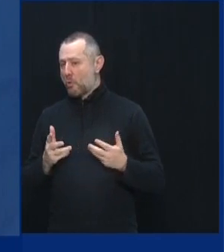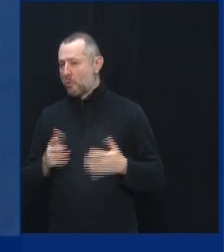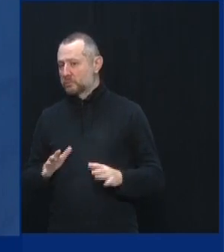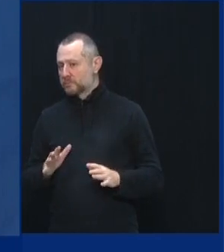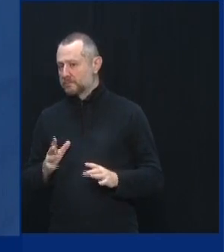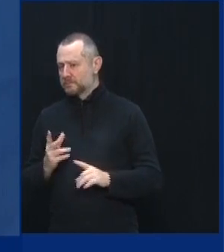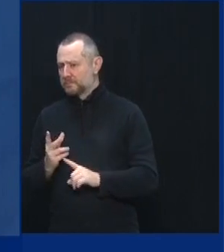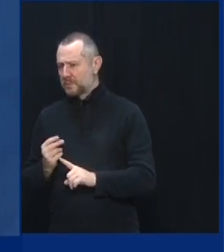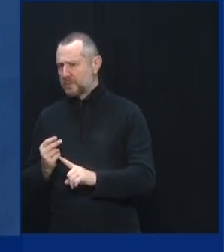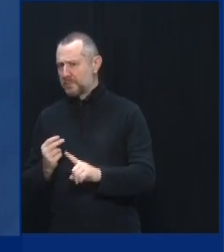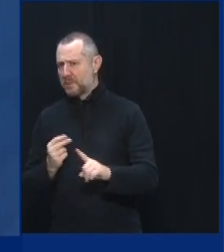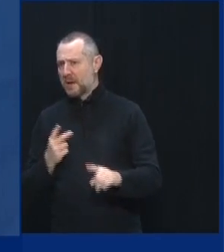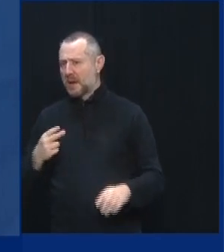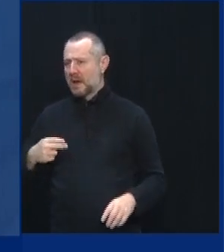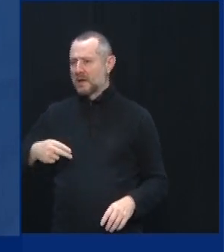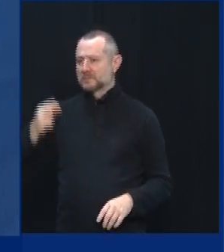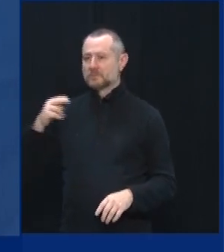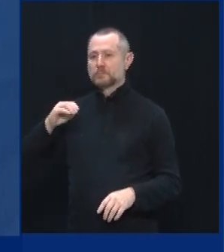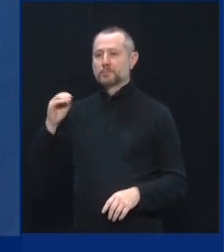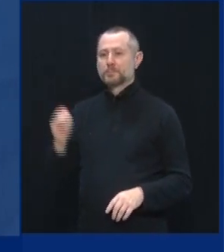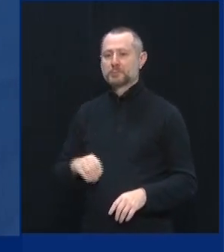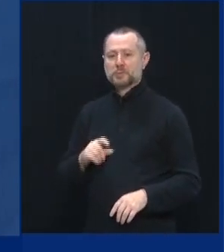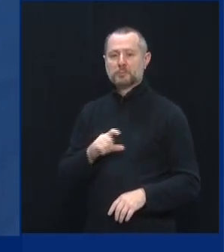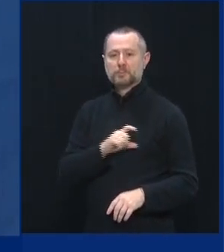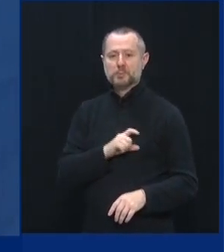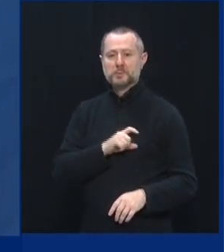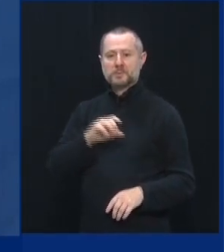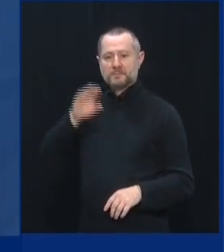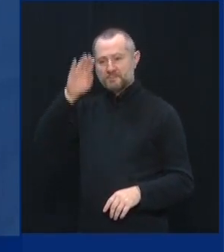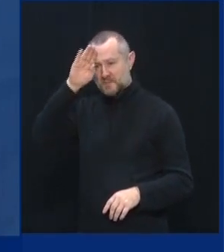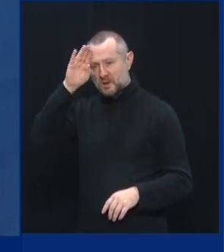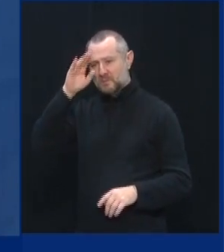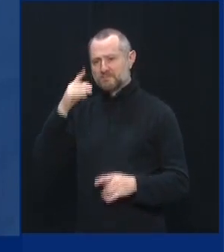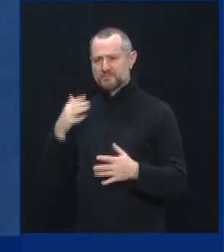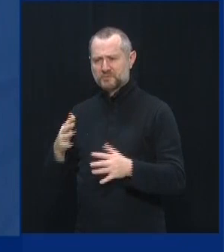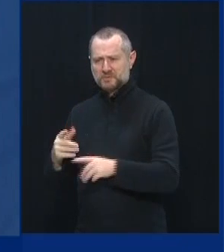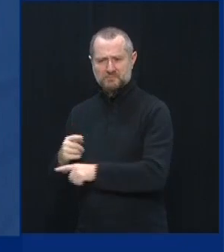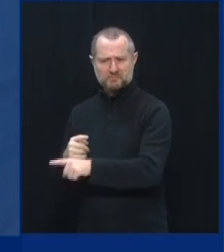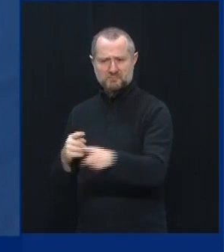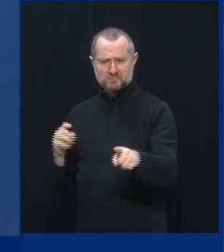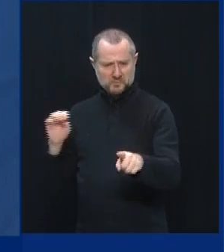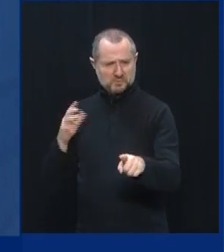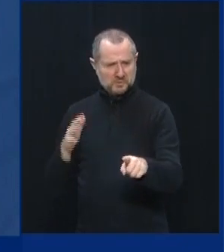LOCALLY. IN OTHER WORDS, SOME LOCALITIES HAVE ALREADY DONE A LARGE